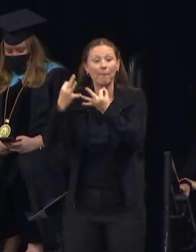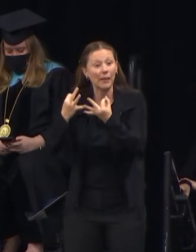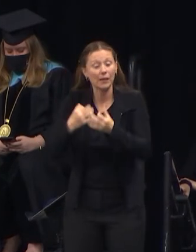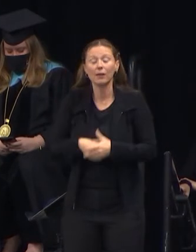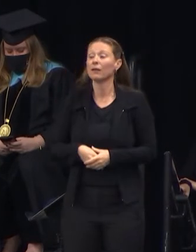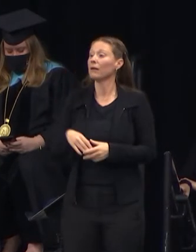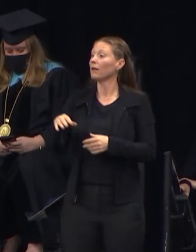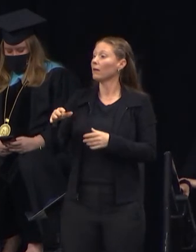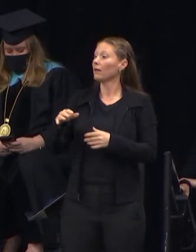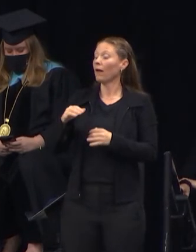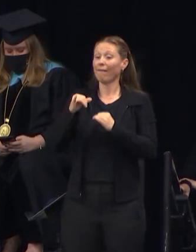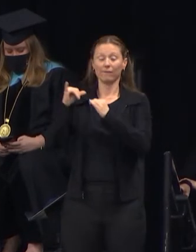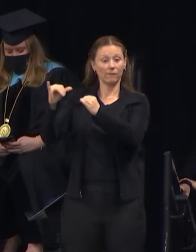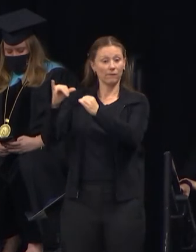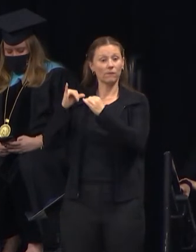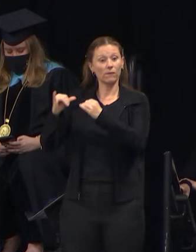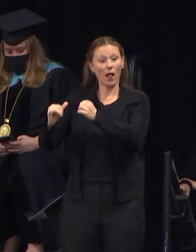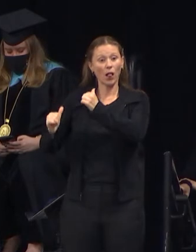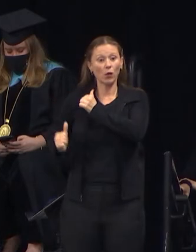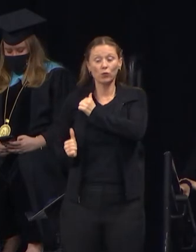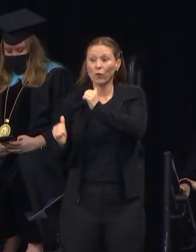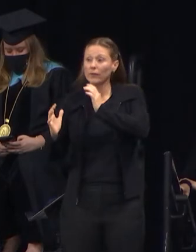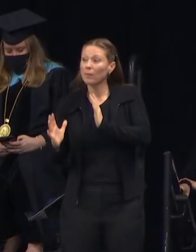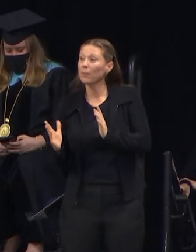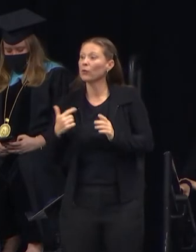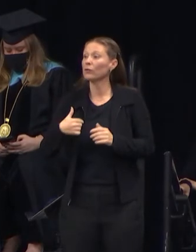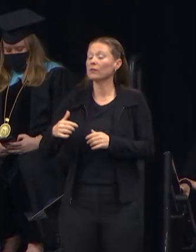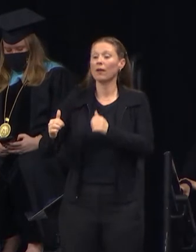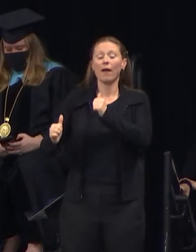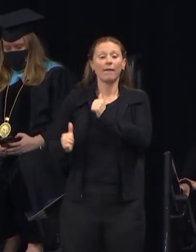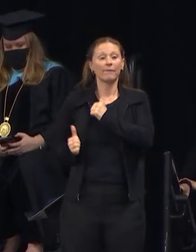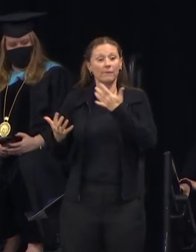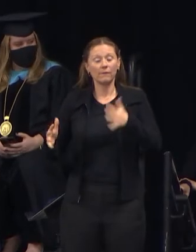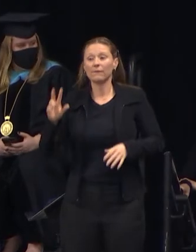your fellow service members and veterans, the Sergeant, the officers,